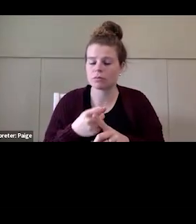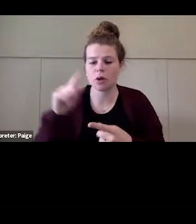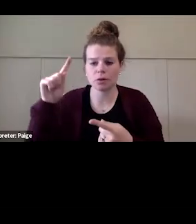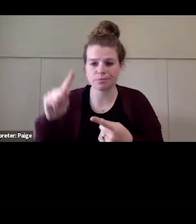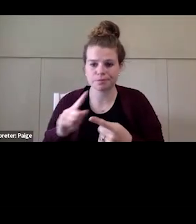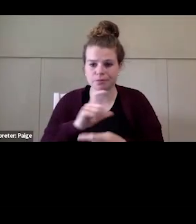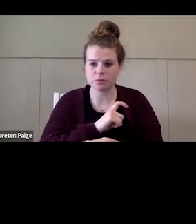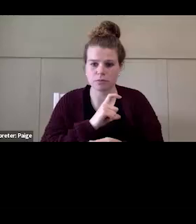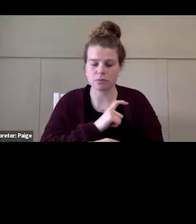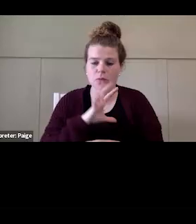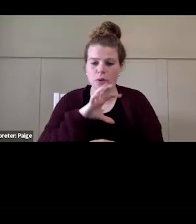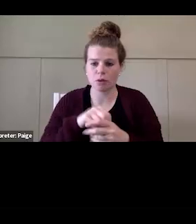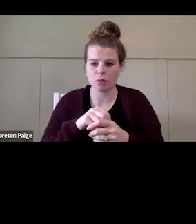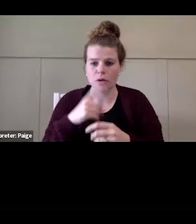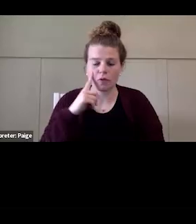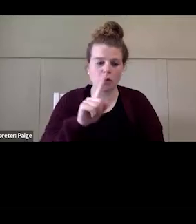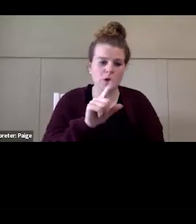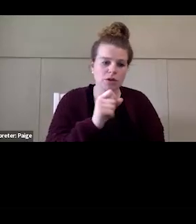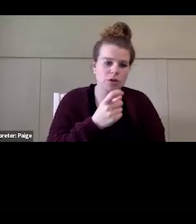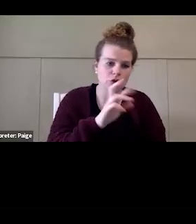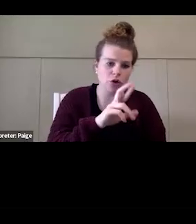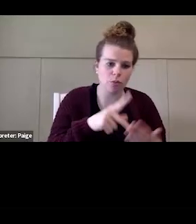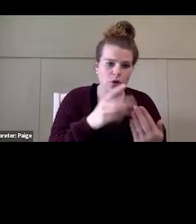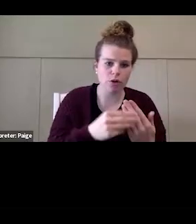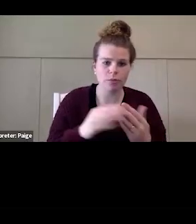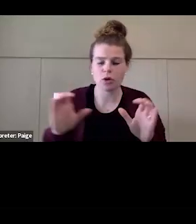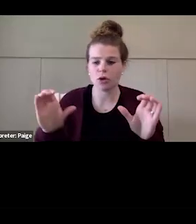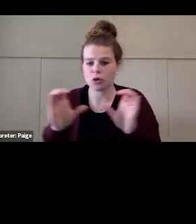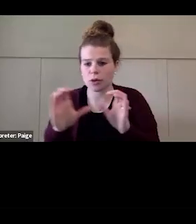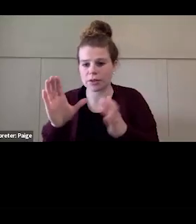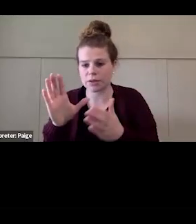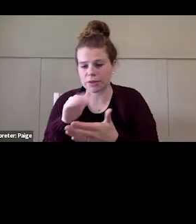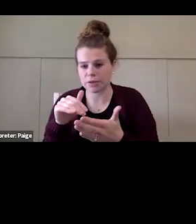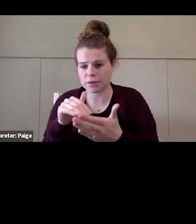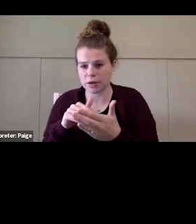for both the STAR program and our Crisis Intervention Response Unit.